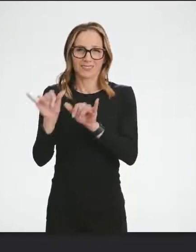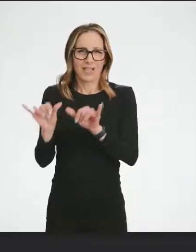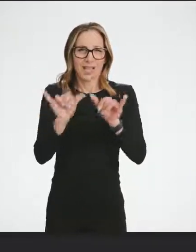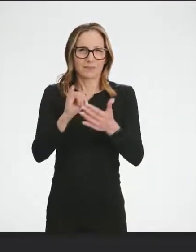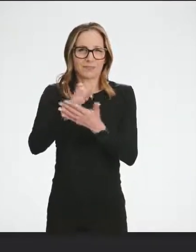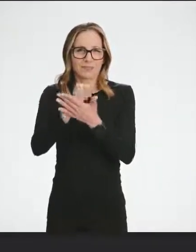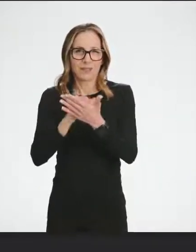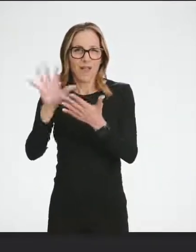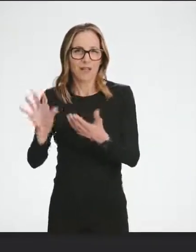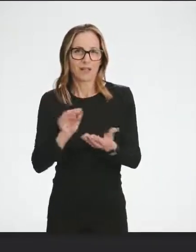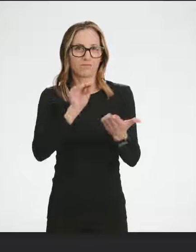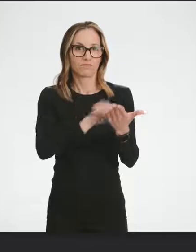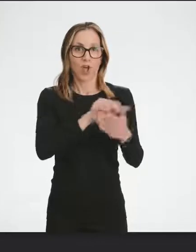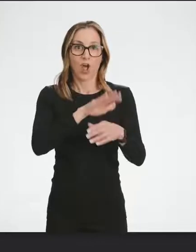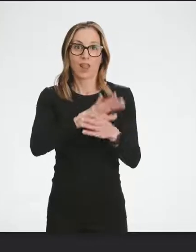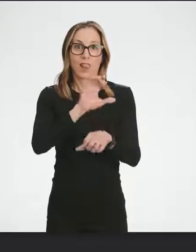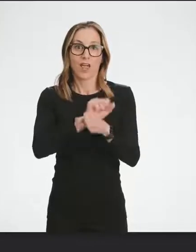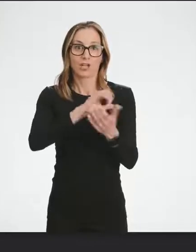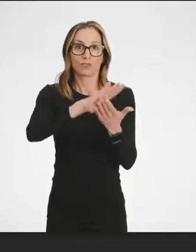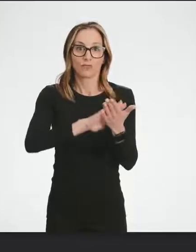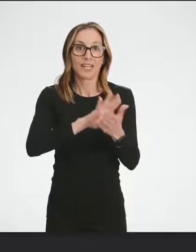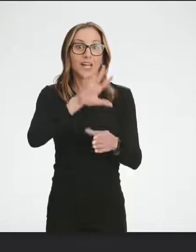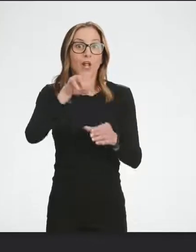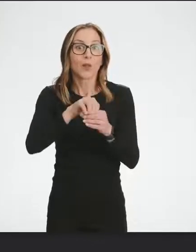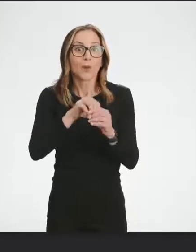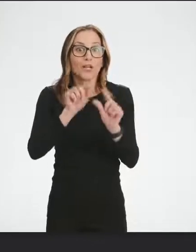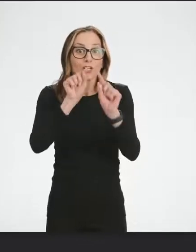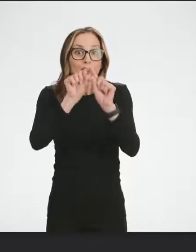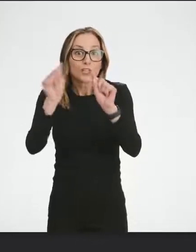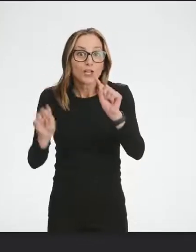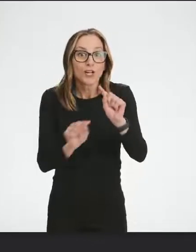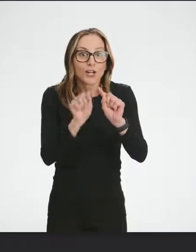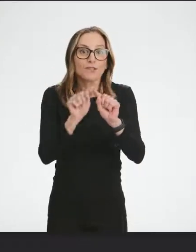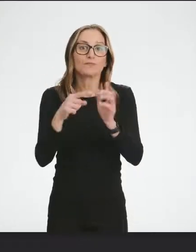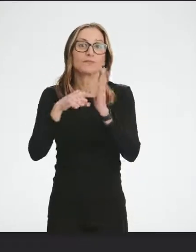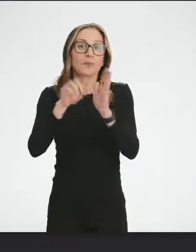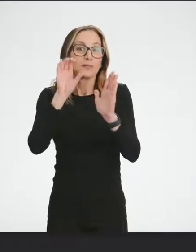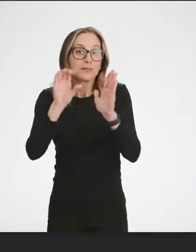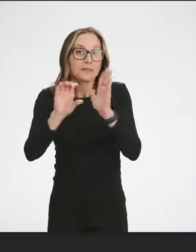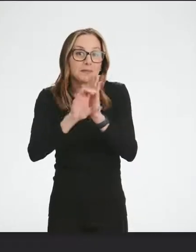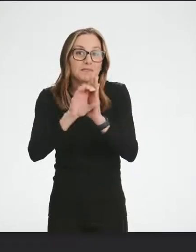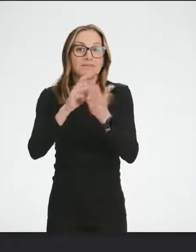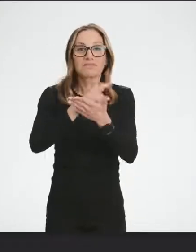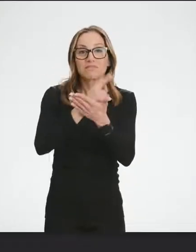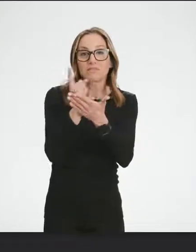including Circular, which displays a small image, gauge, or a few characters of text.